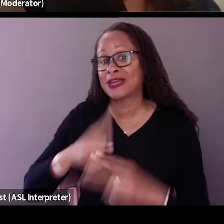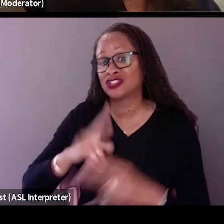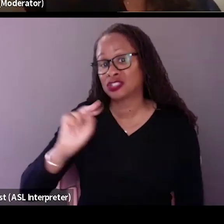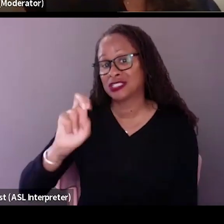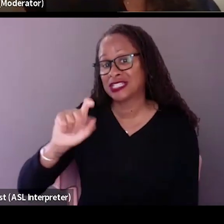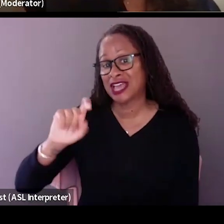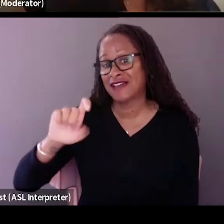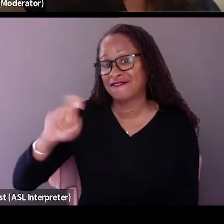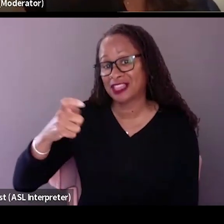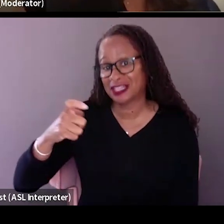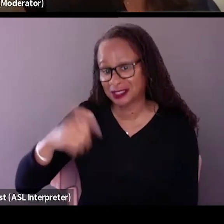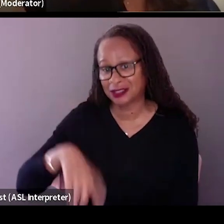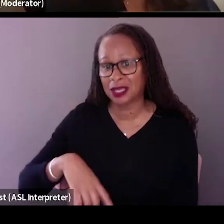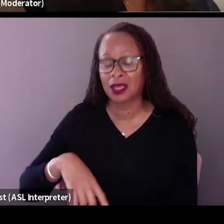of those phone calls from prison?